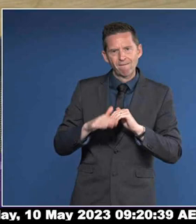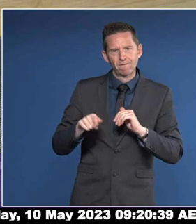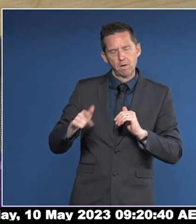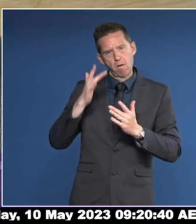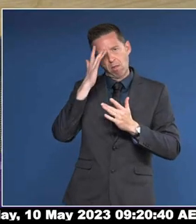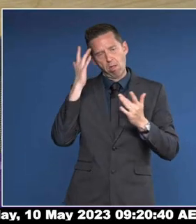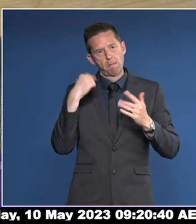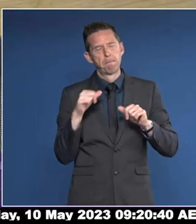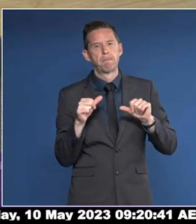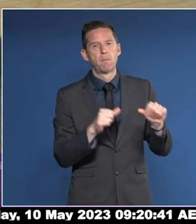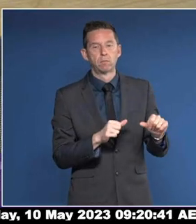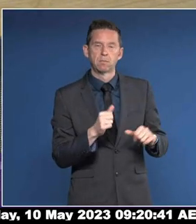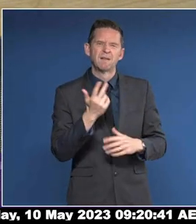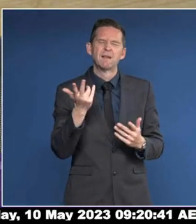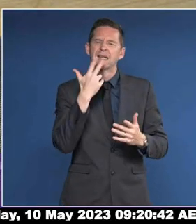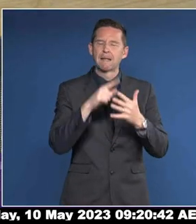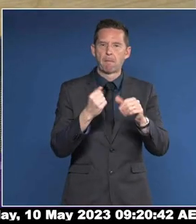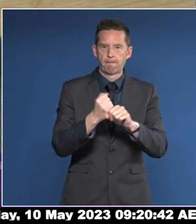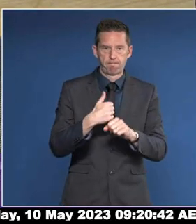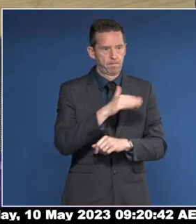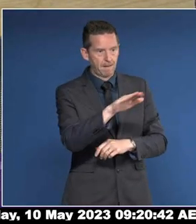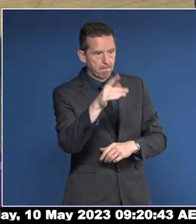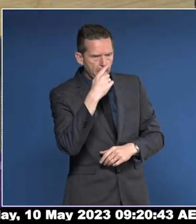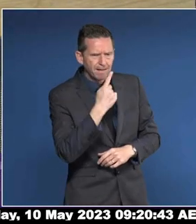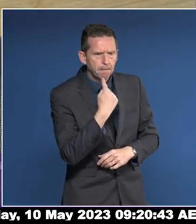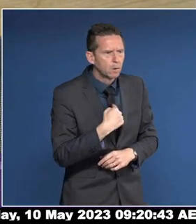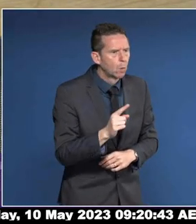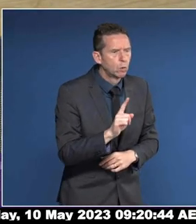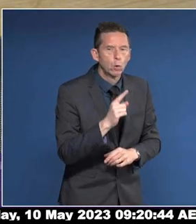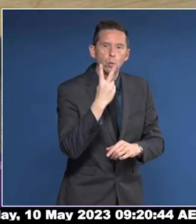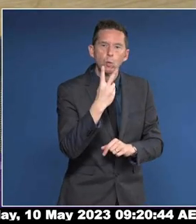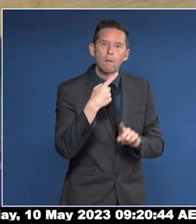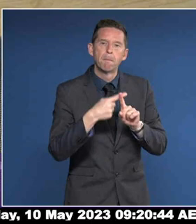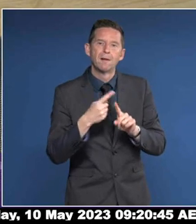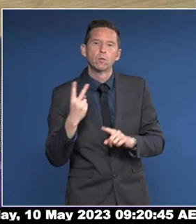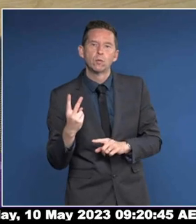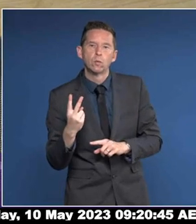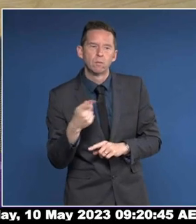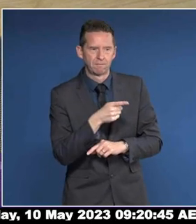people in the room what the answer to two plus two is, we don't really need to think about that. We know the answer.